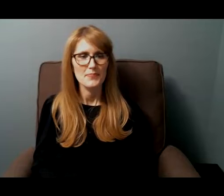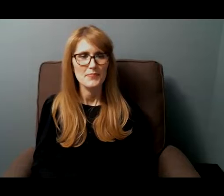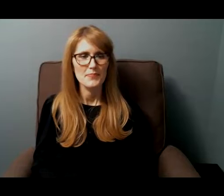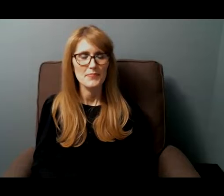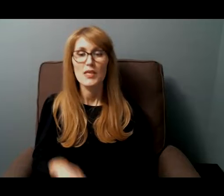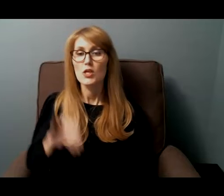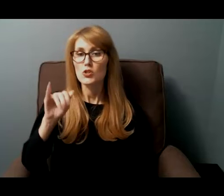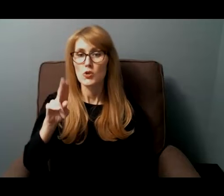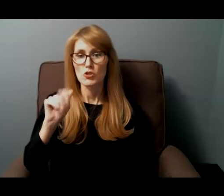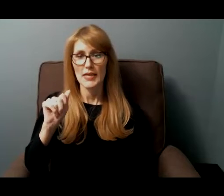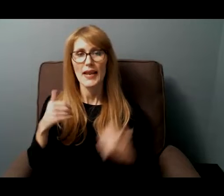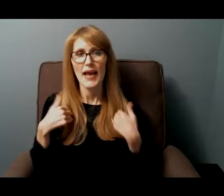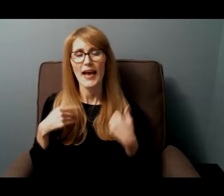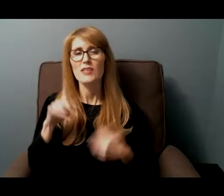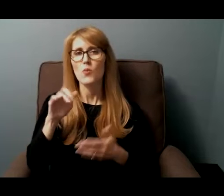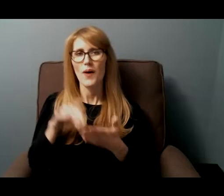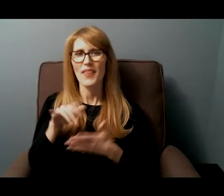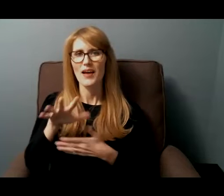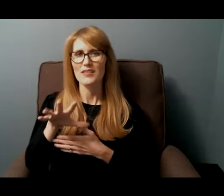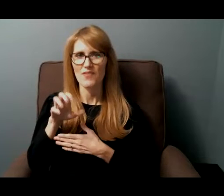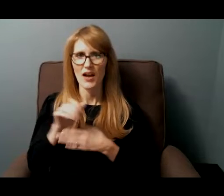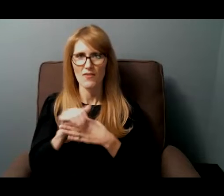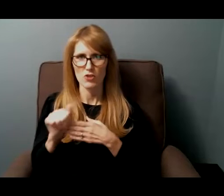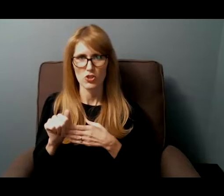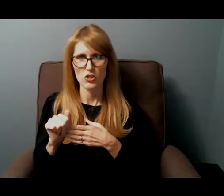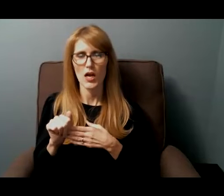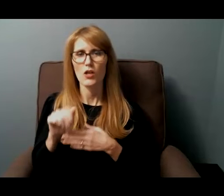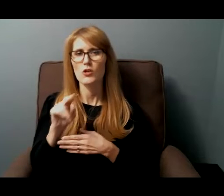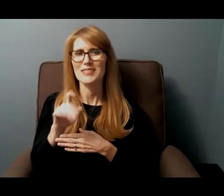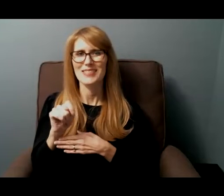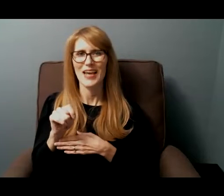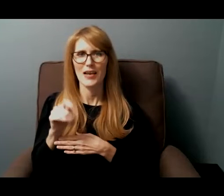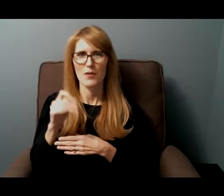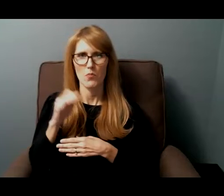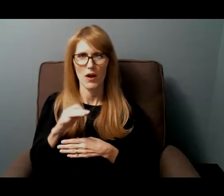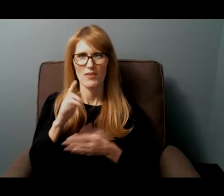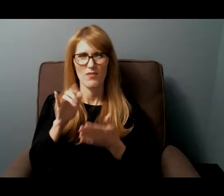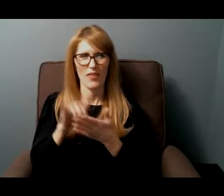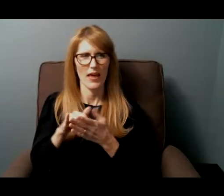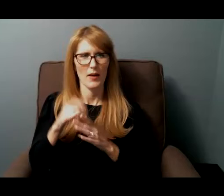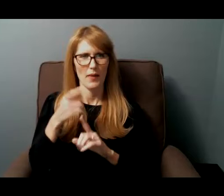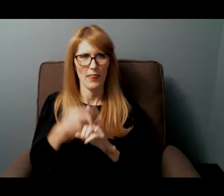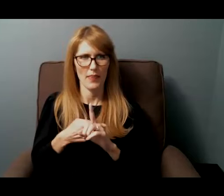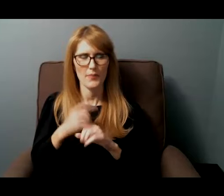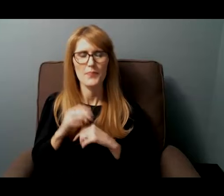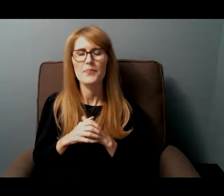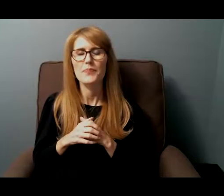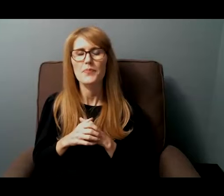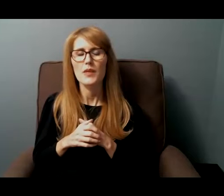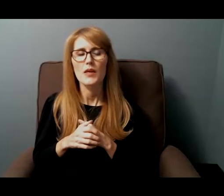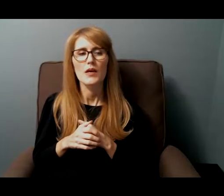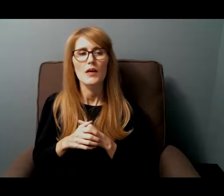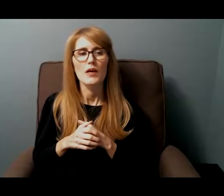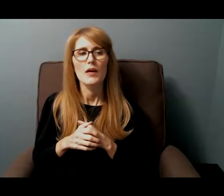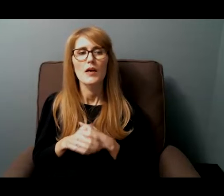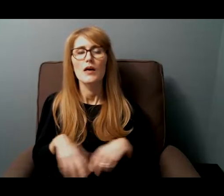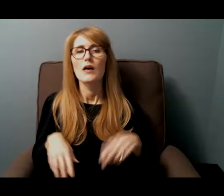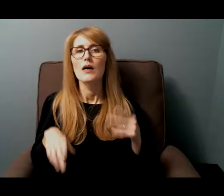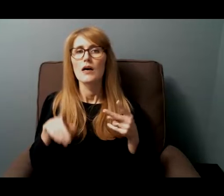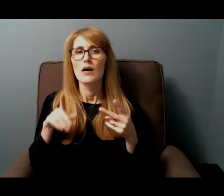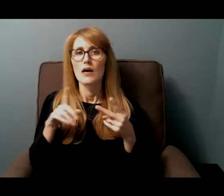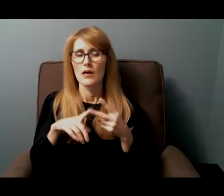has $1500 of net profit in this particular month. The second and the final step in calculating NESE